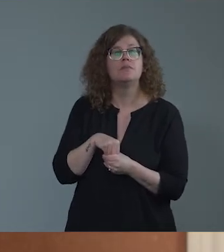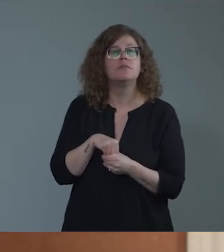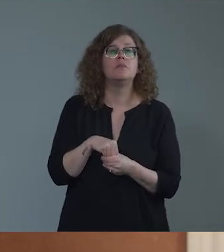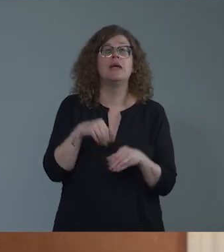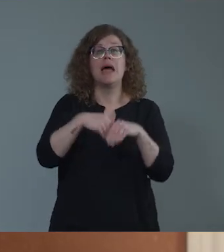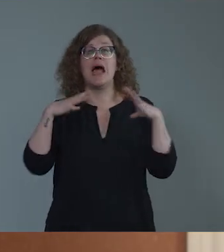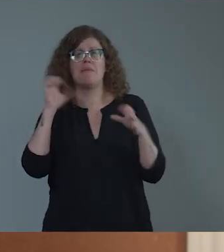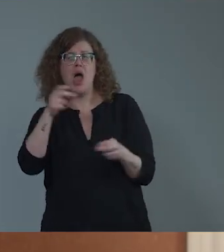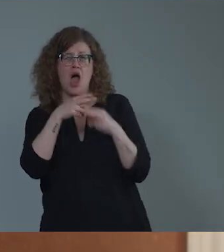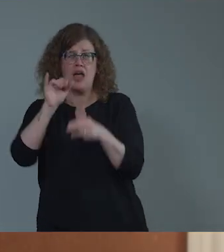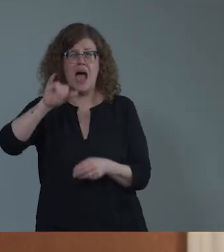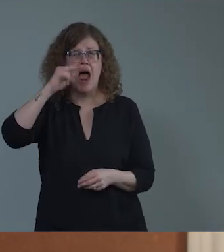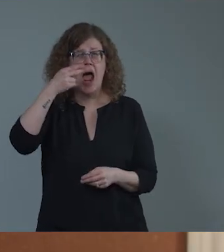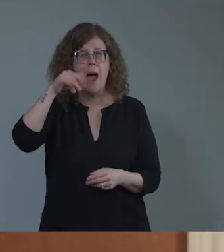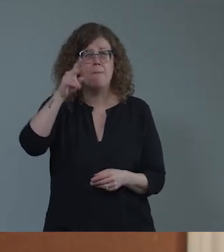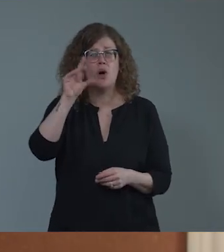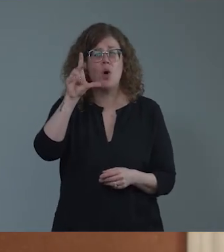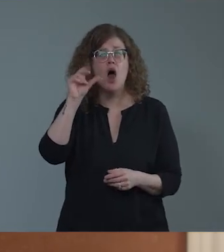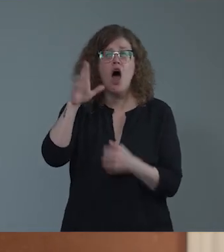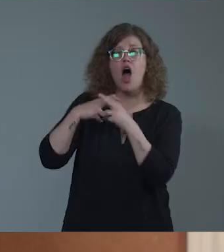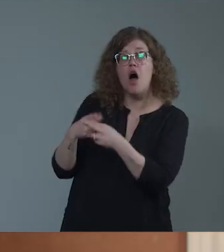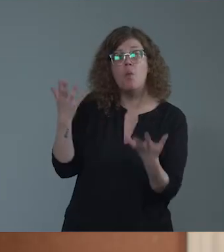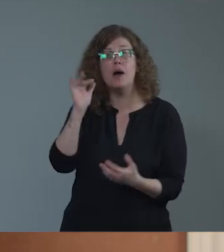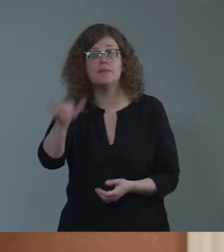Maybe you actually were just getting referrals and friends and connections